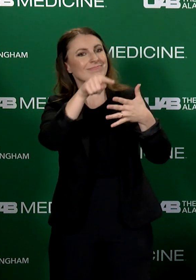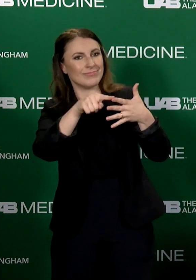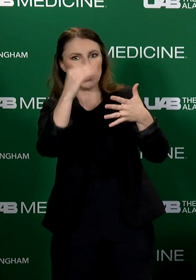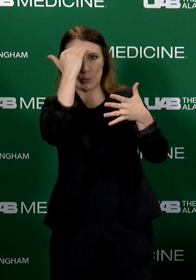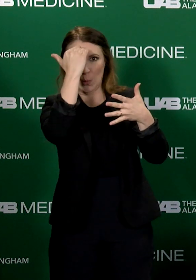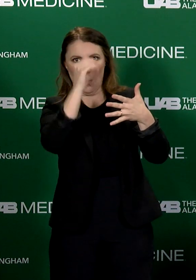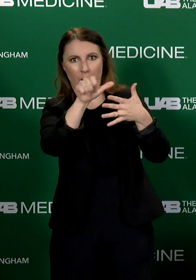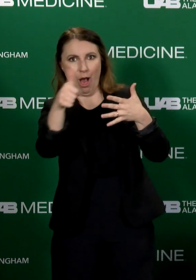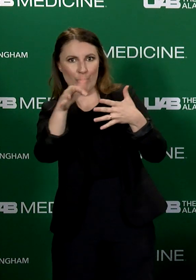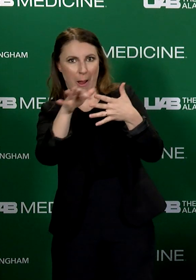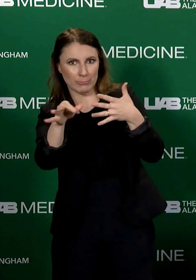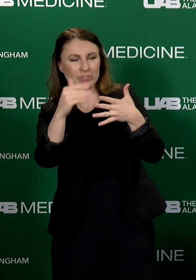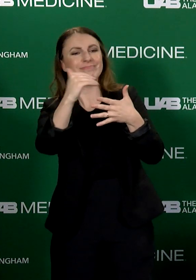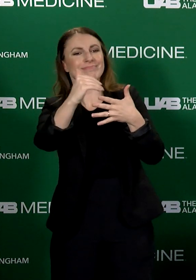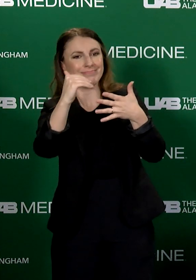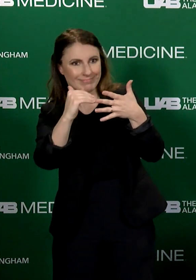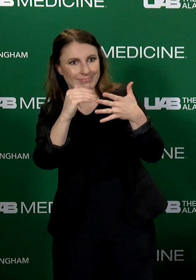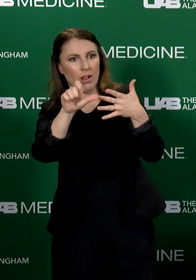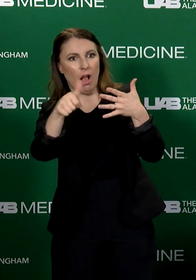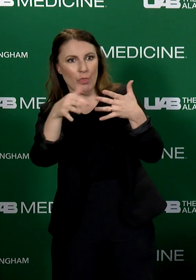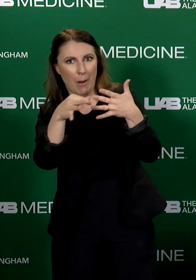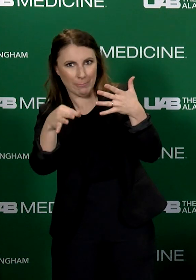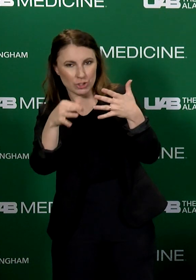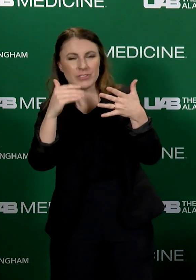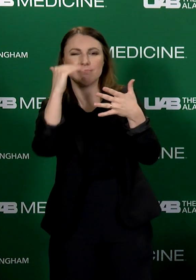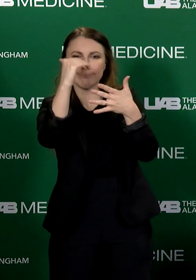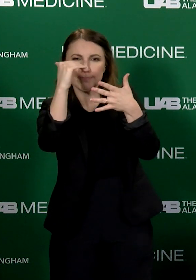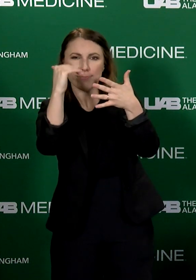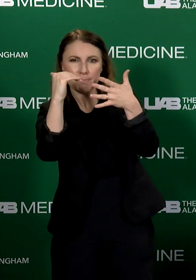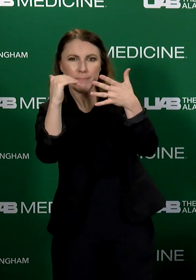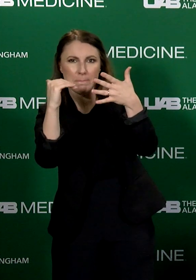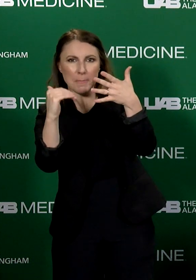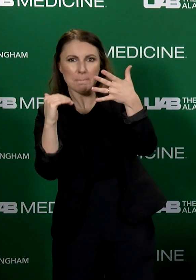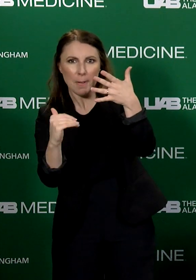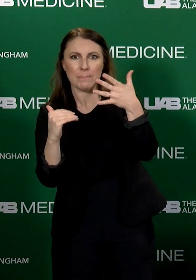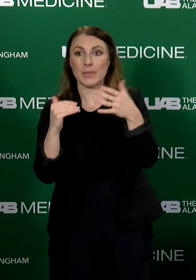options are in working with our infection Preventionist as well as our